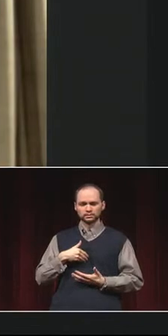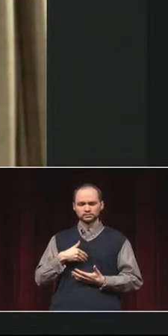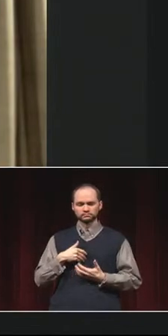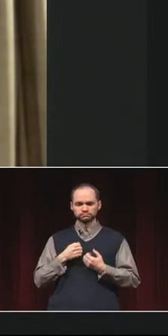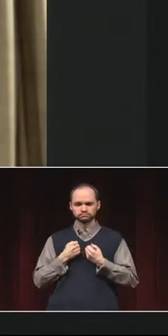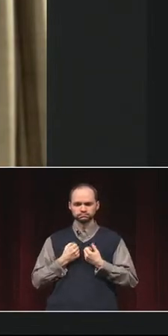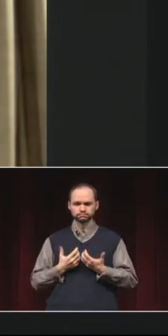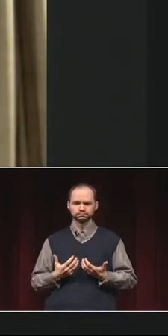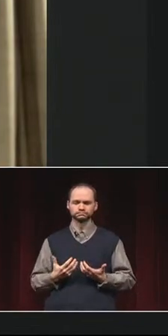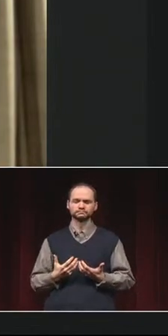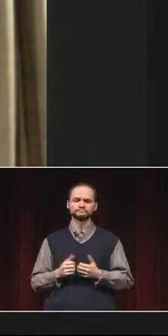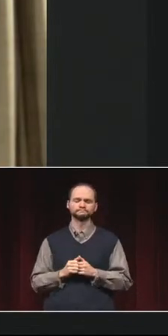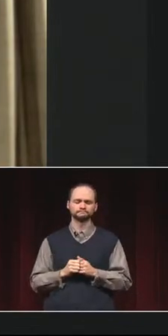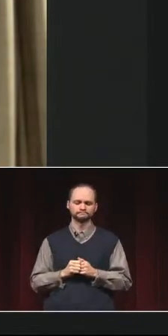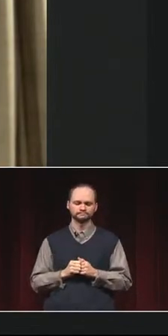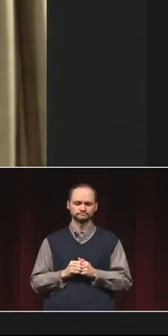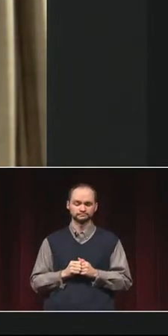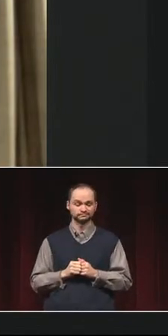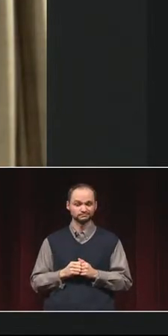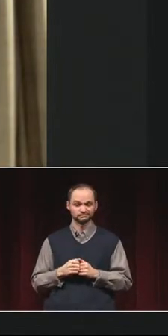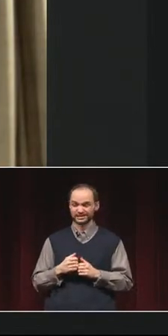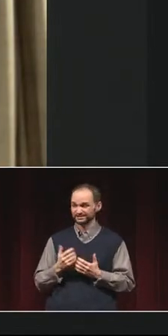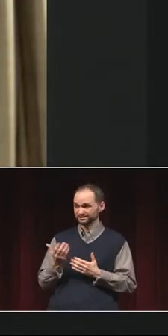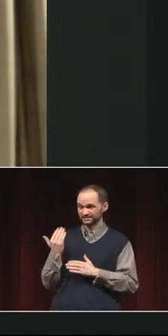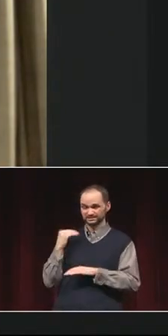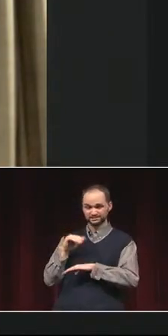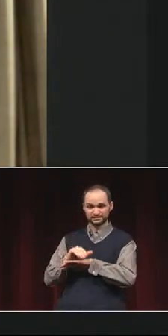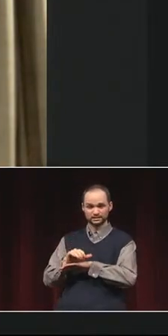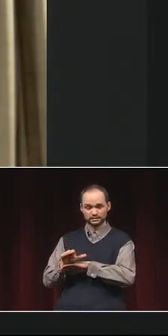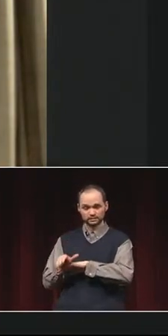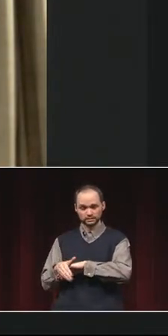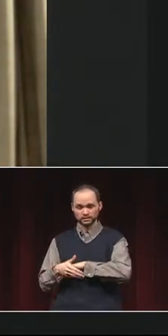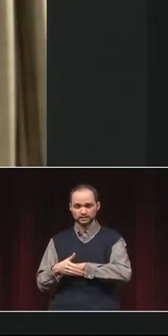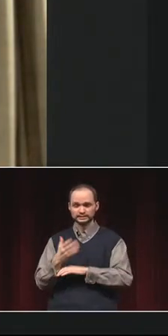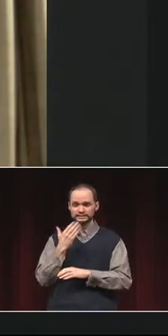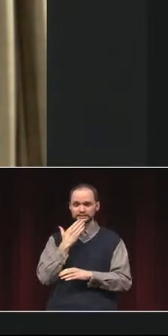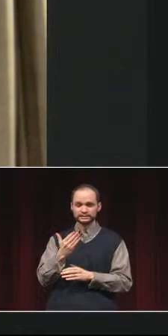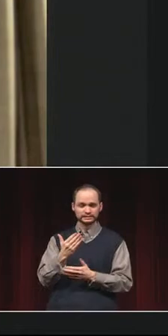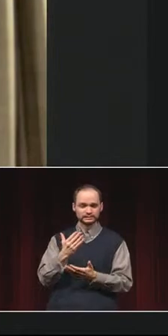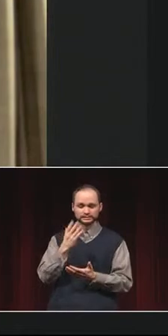I have had a sleepless night thinking about all of the events that brought me here to